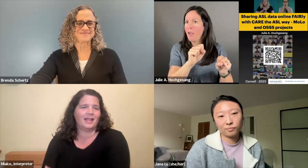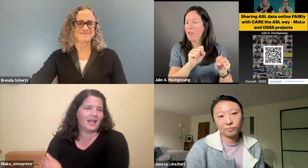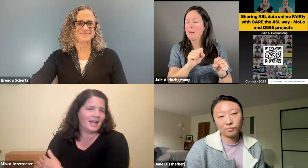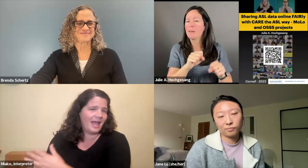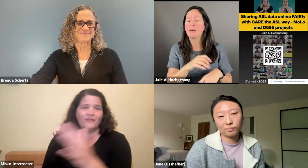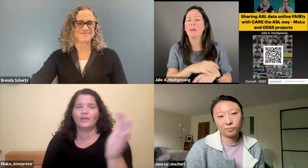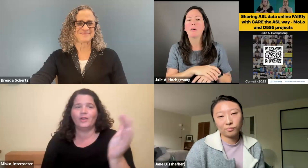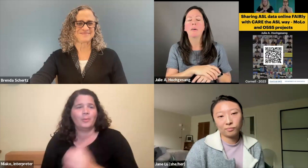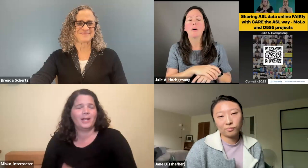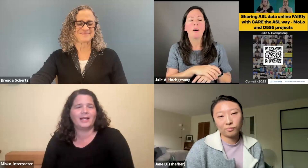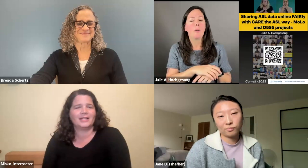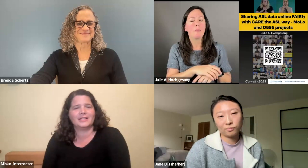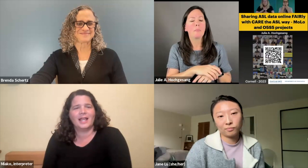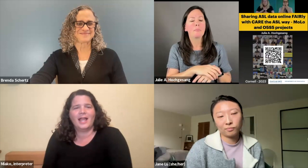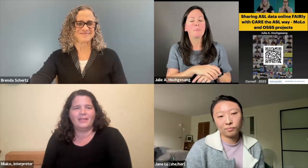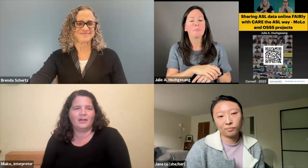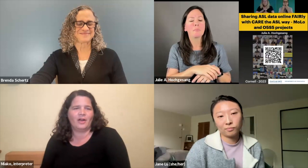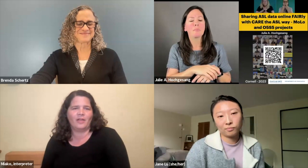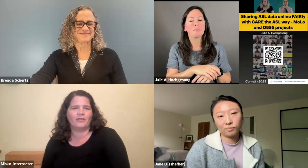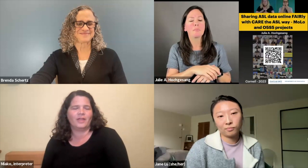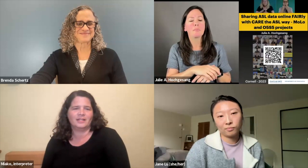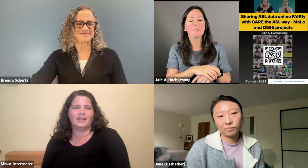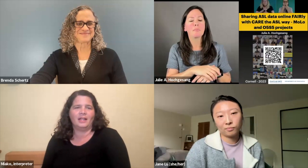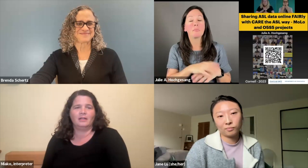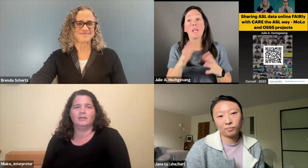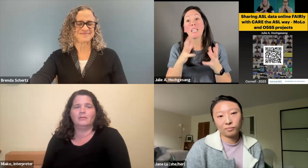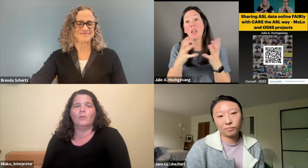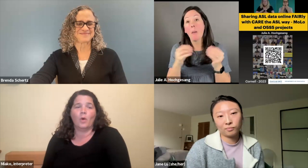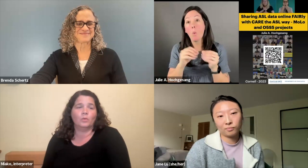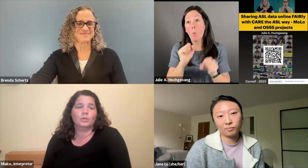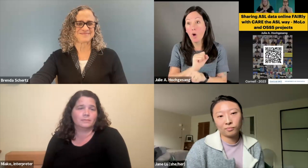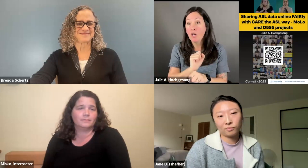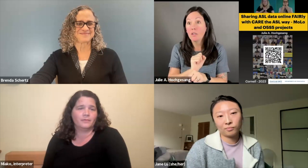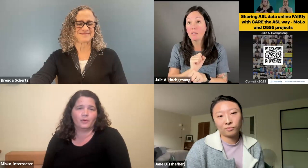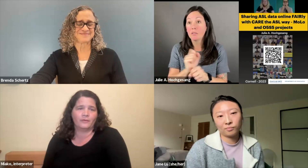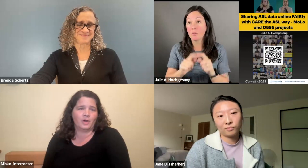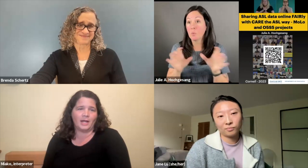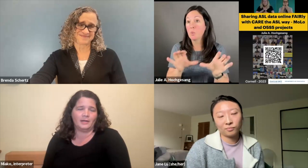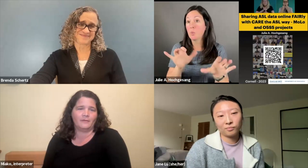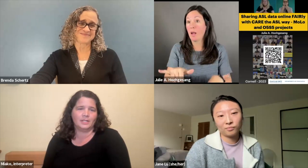can have full Open Access and there are other things that won't for a variety of